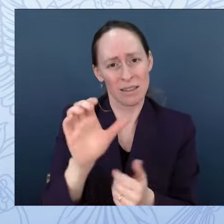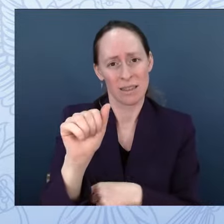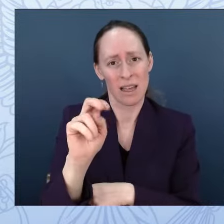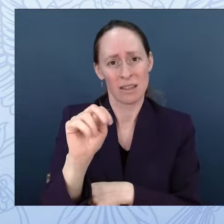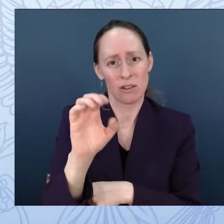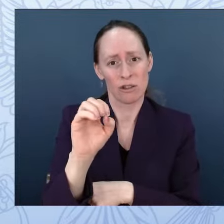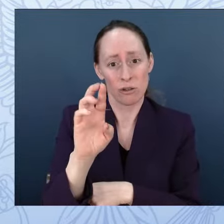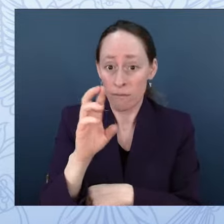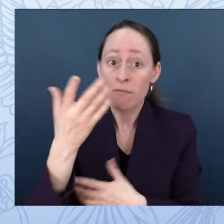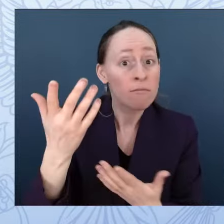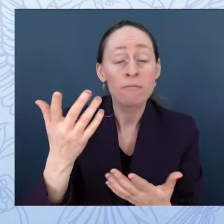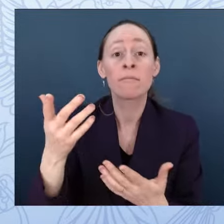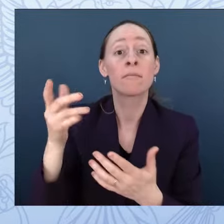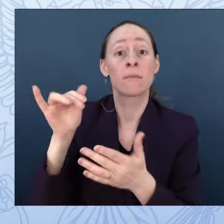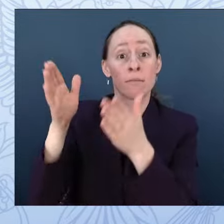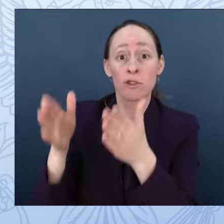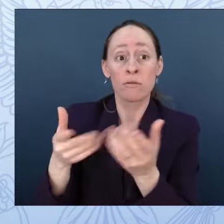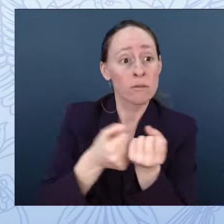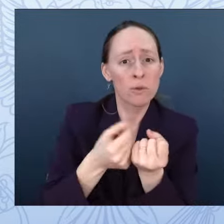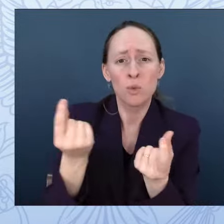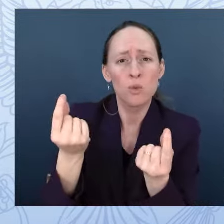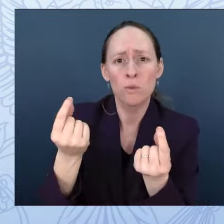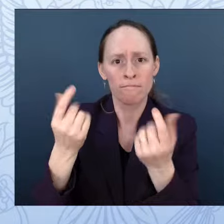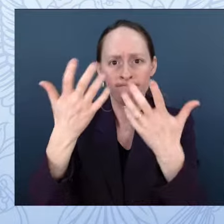to coordinating things like transportation and child care.